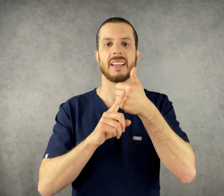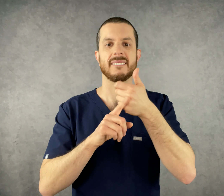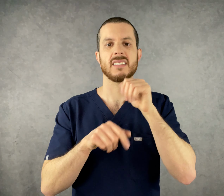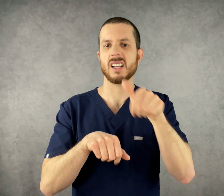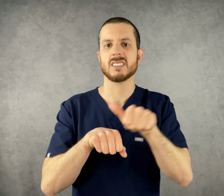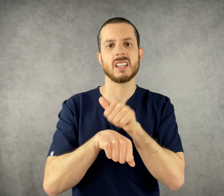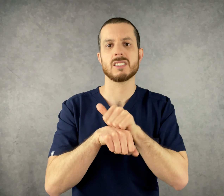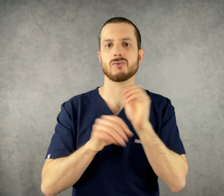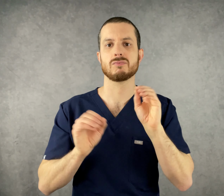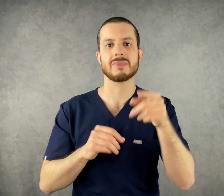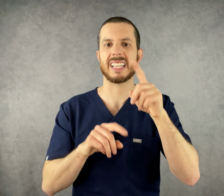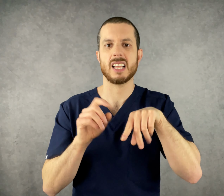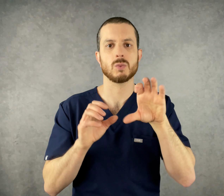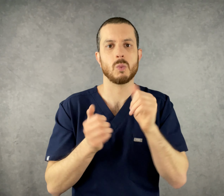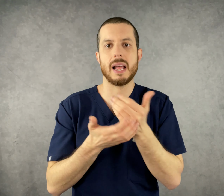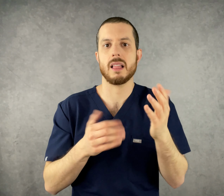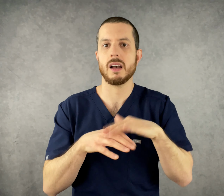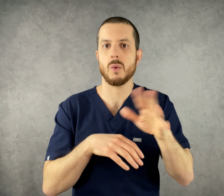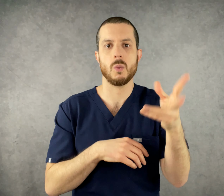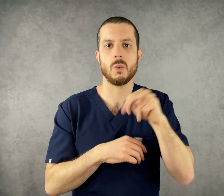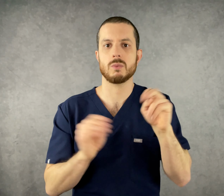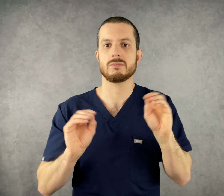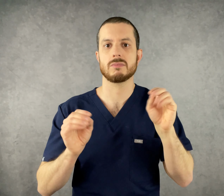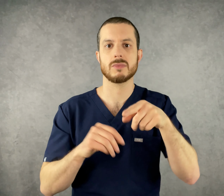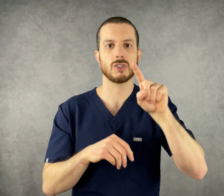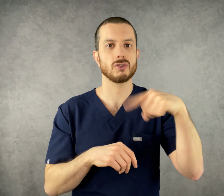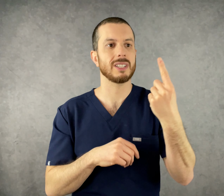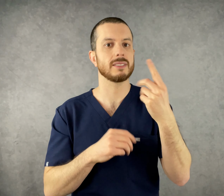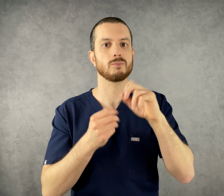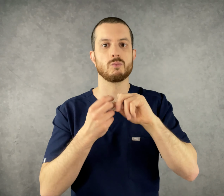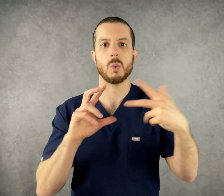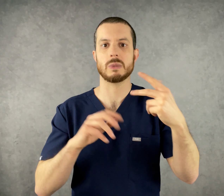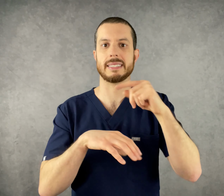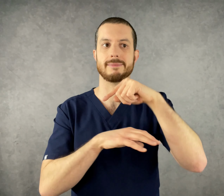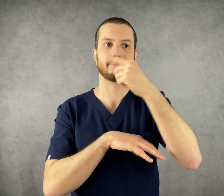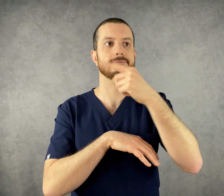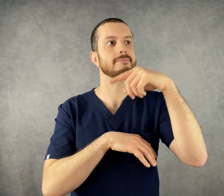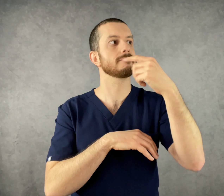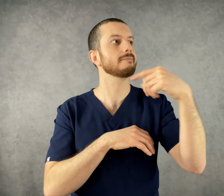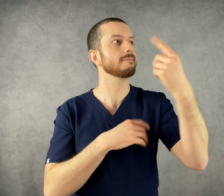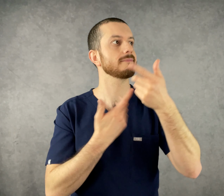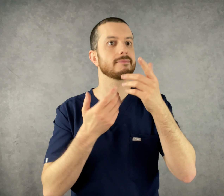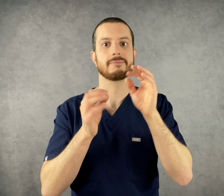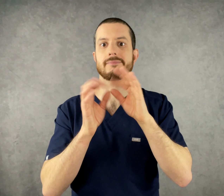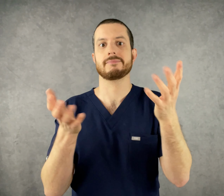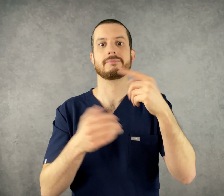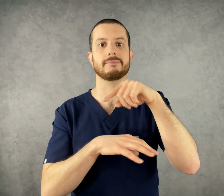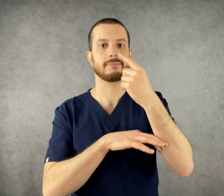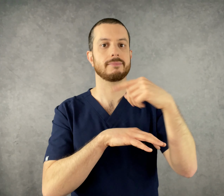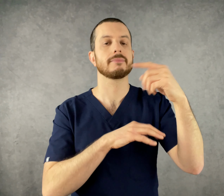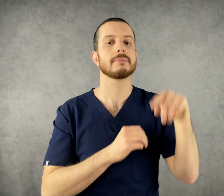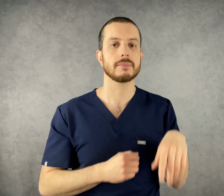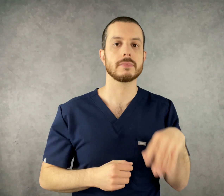It's not dangerous by itself and cannot do anything on its own. It's just a worthless protein floating around.